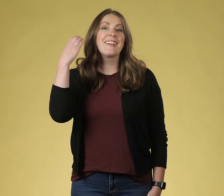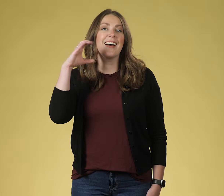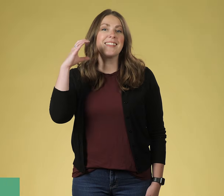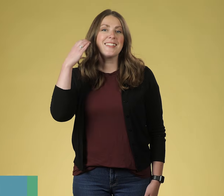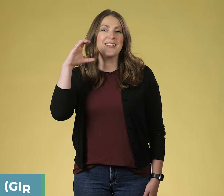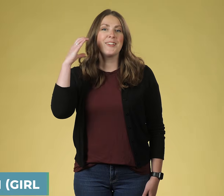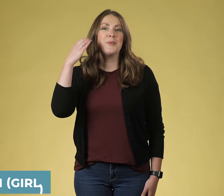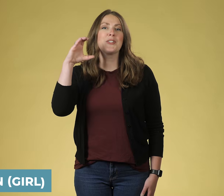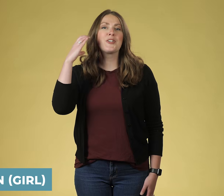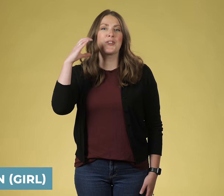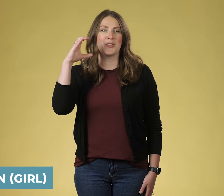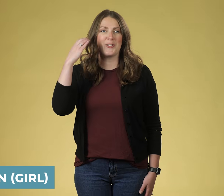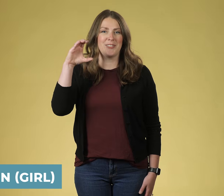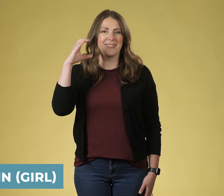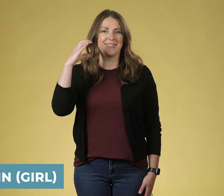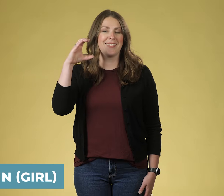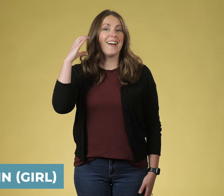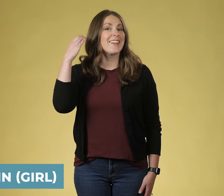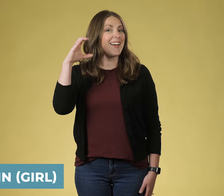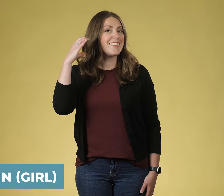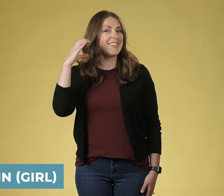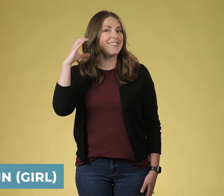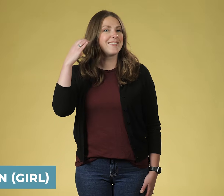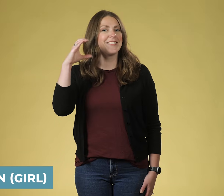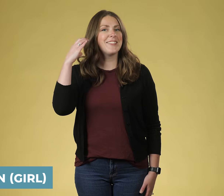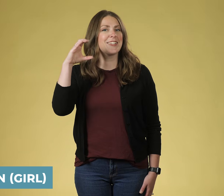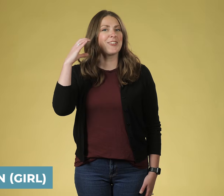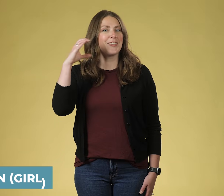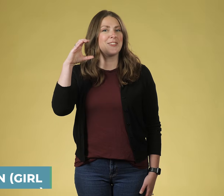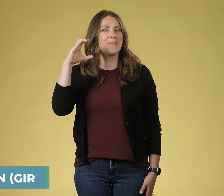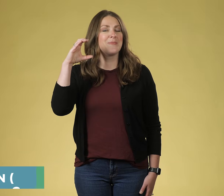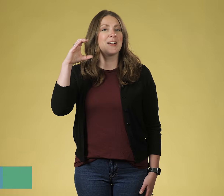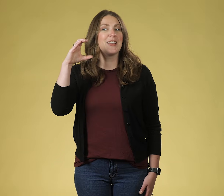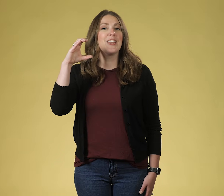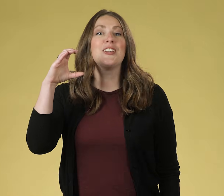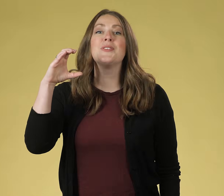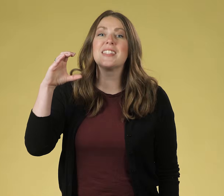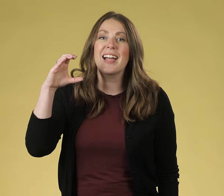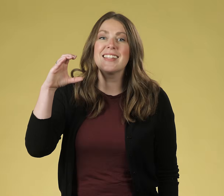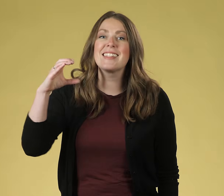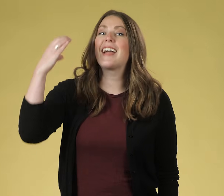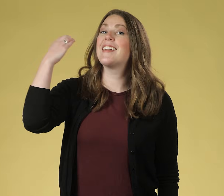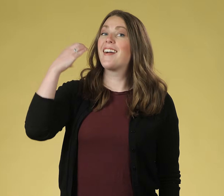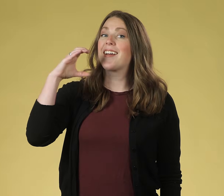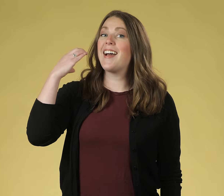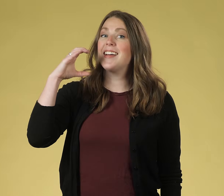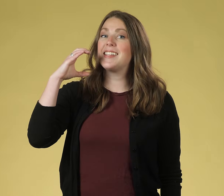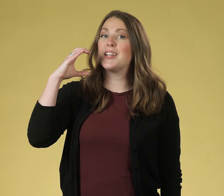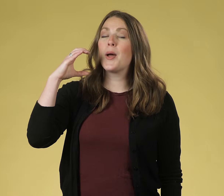Cousin who is a girl. A cousin who is a girl. You sign the sign? Cousin.